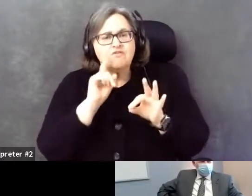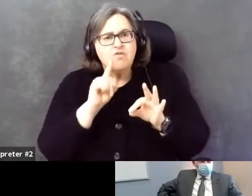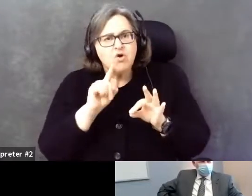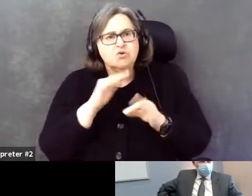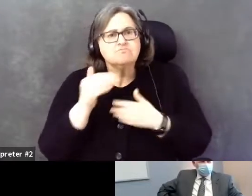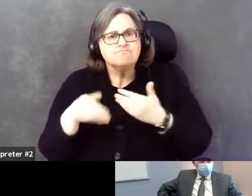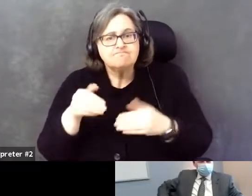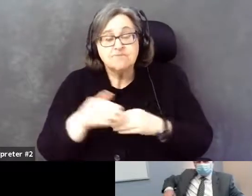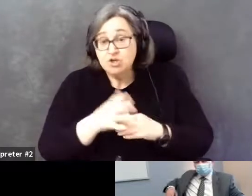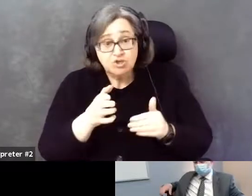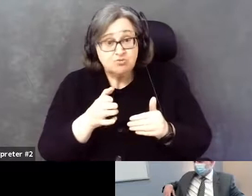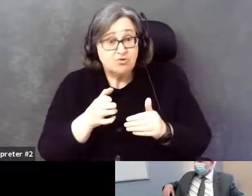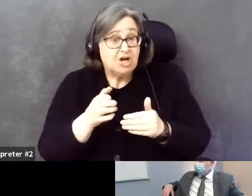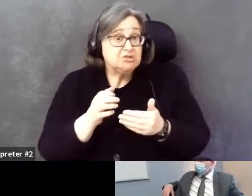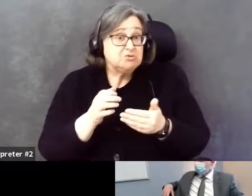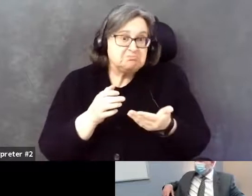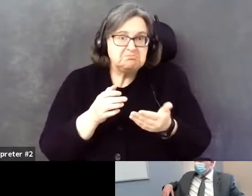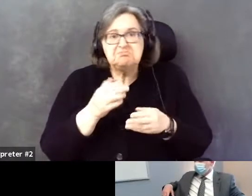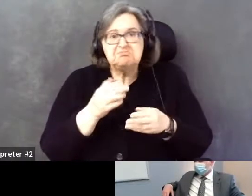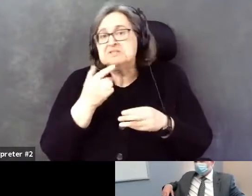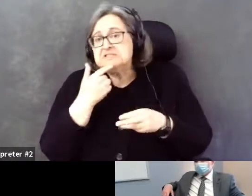to do any kind of shout out to attorneys